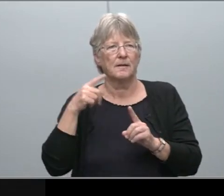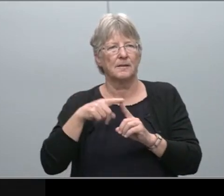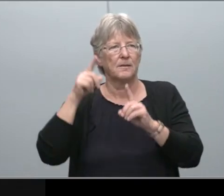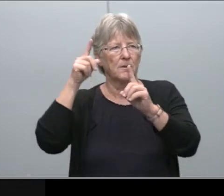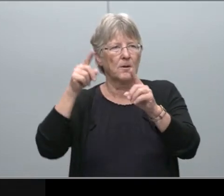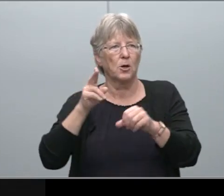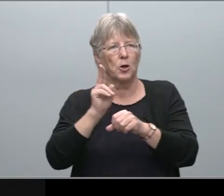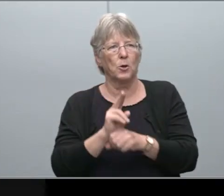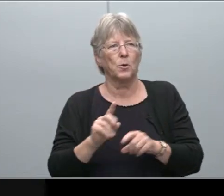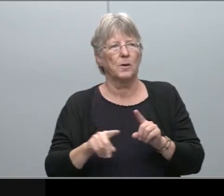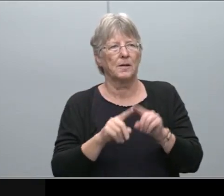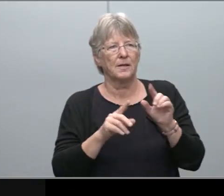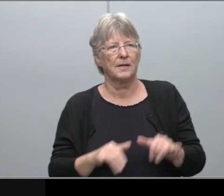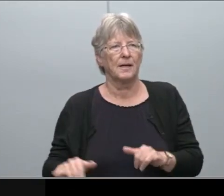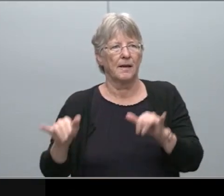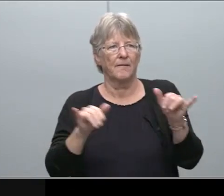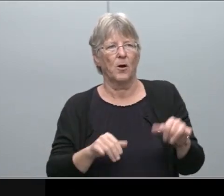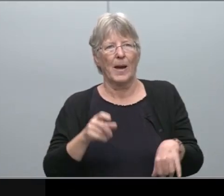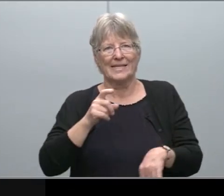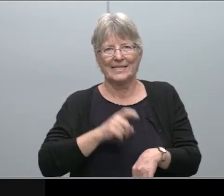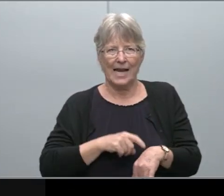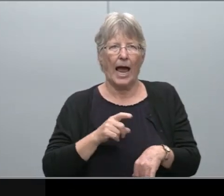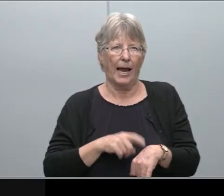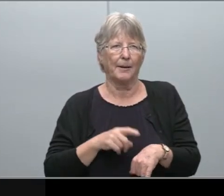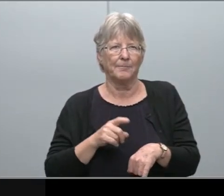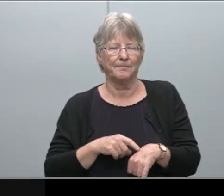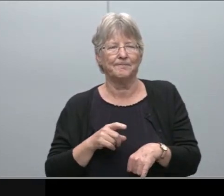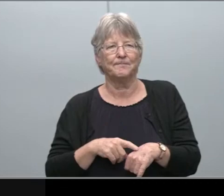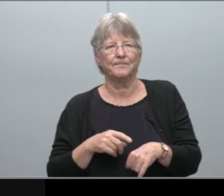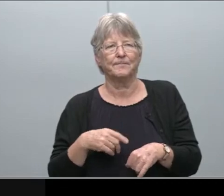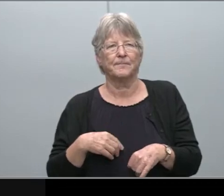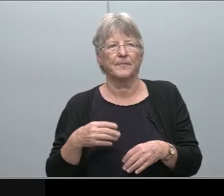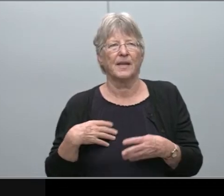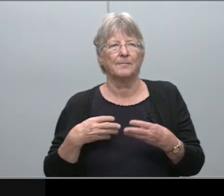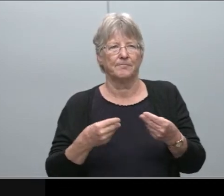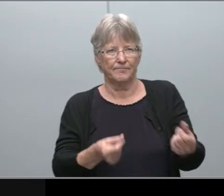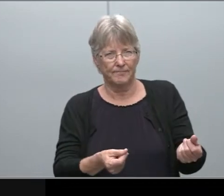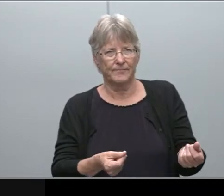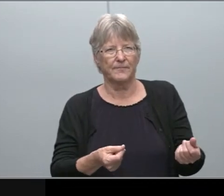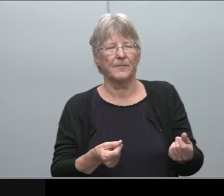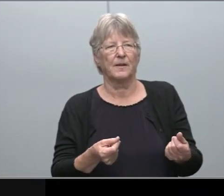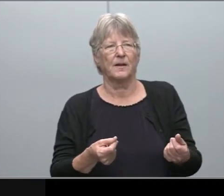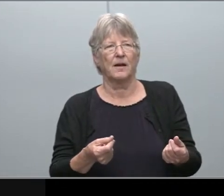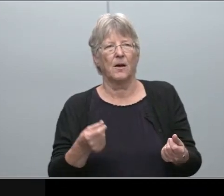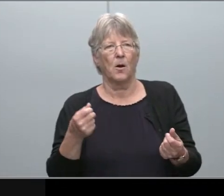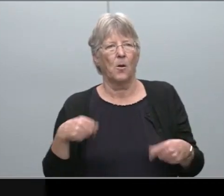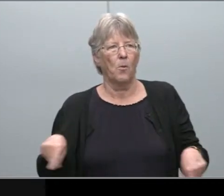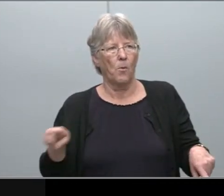and that we analyze how we're doing in this process. So thank you again for being here and for joining us.